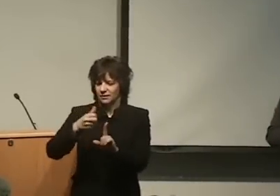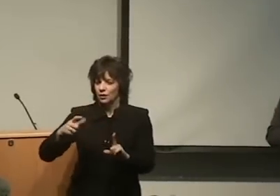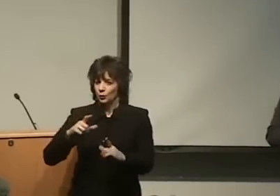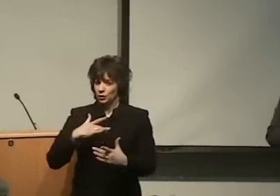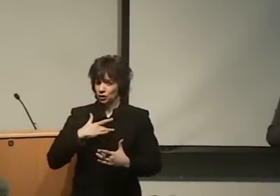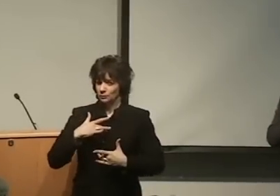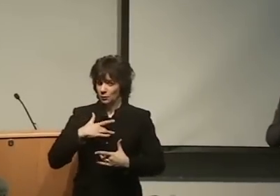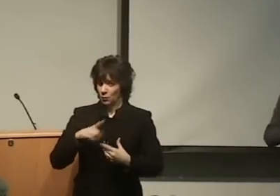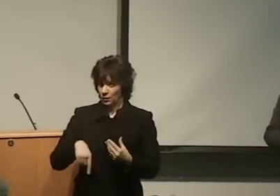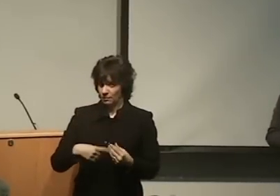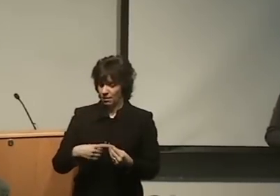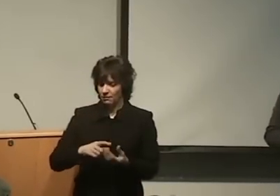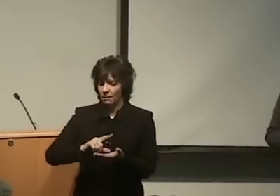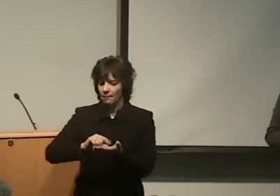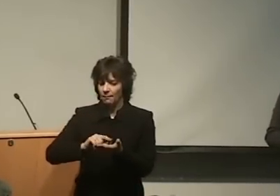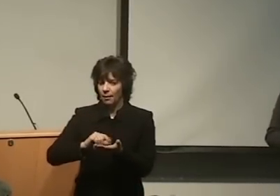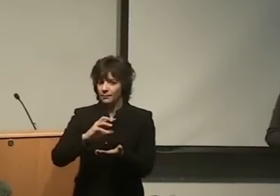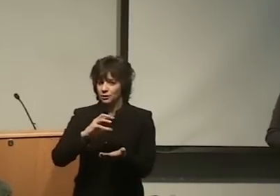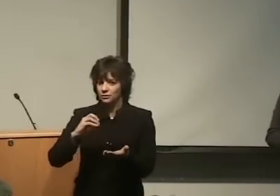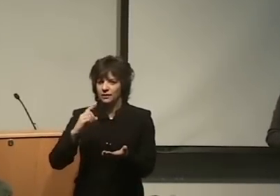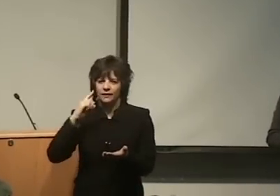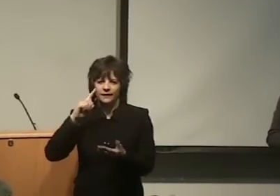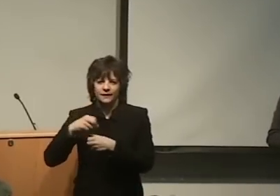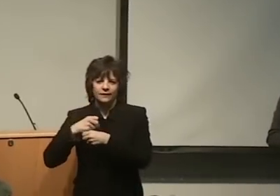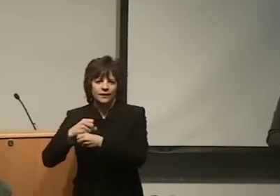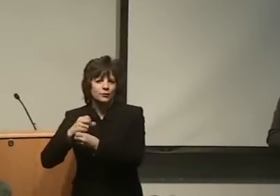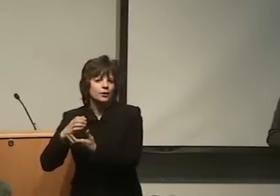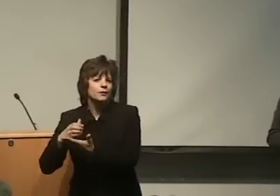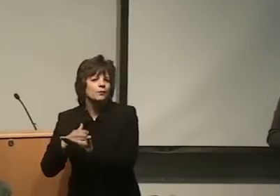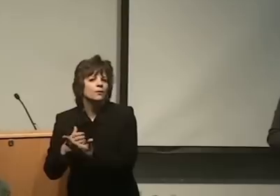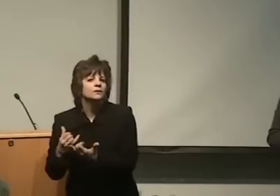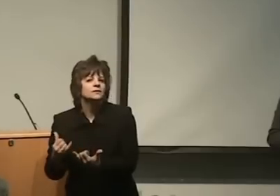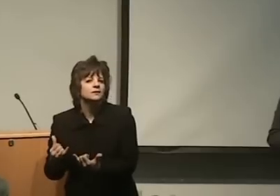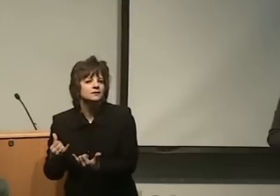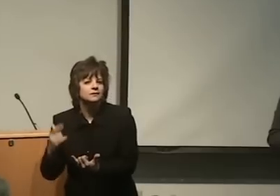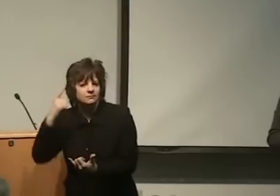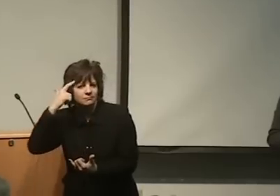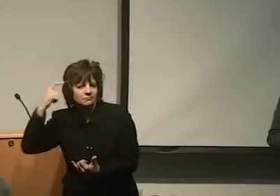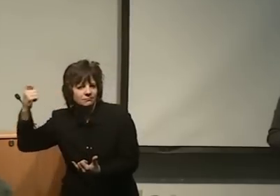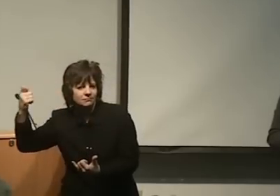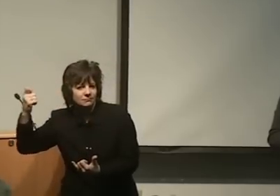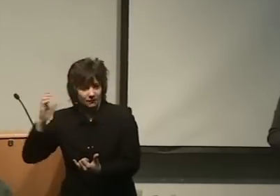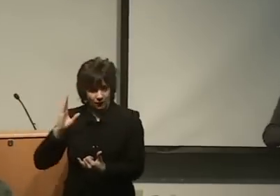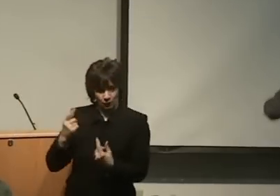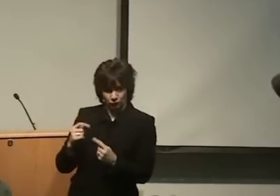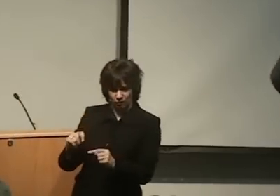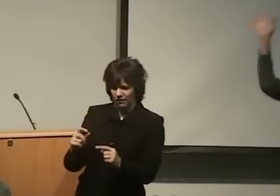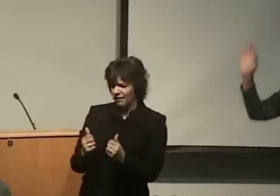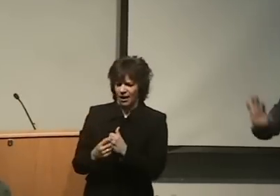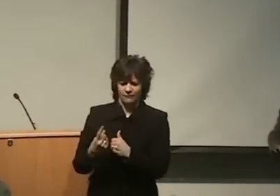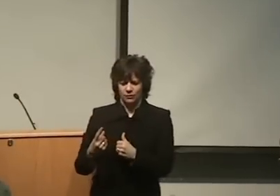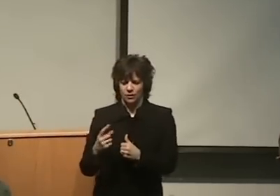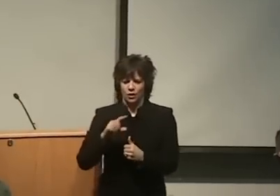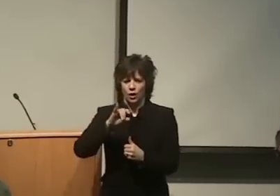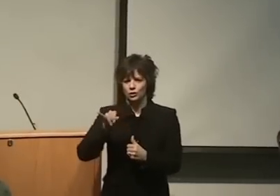that publishers now think they're creating courses. And they're going to do that. Everybody wants to. J.C. Penney wants to offer courses.